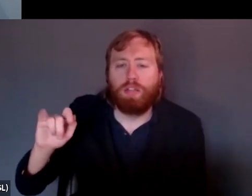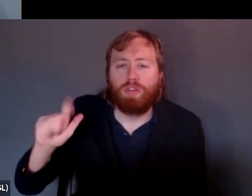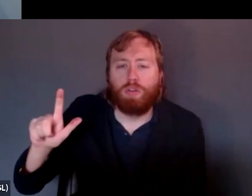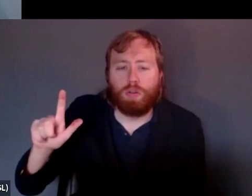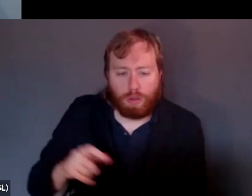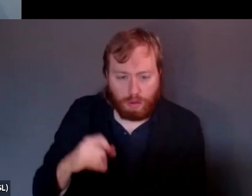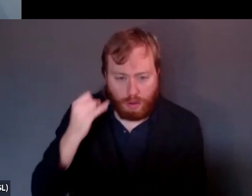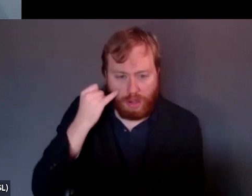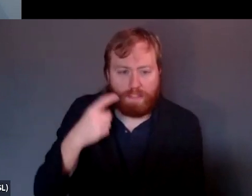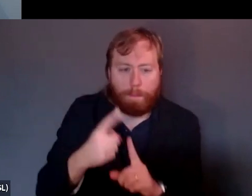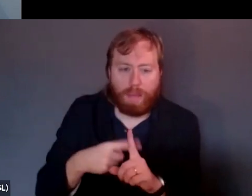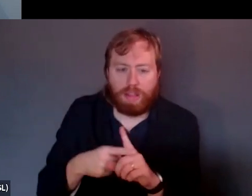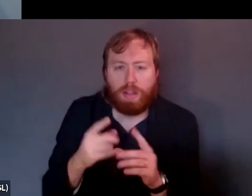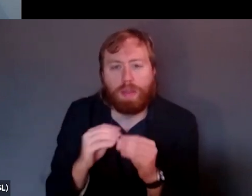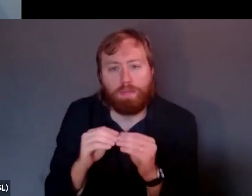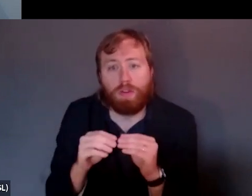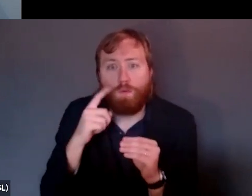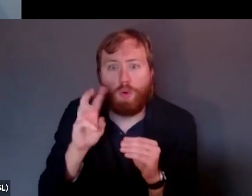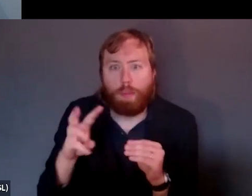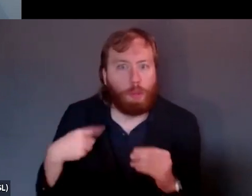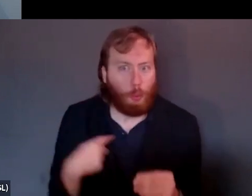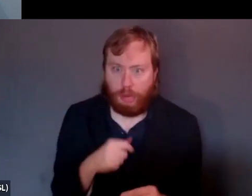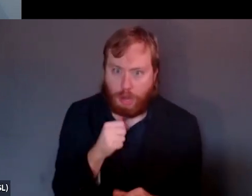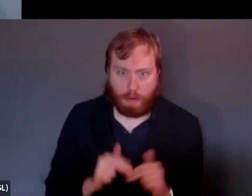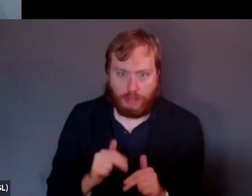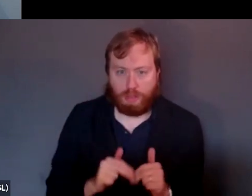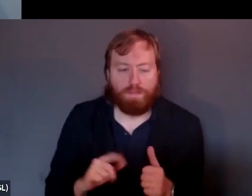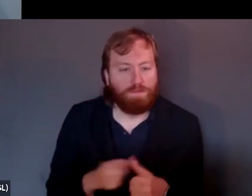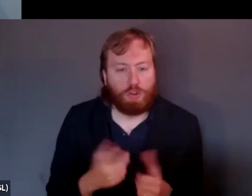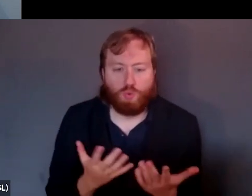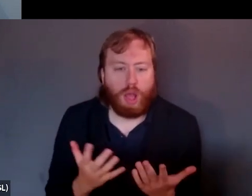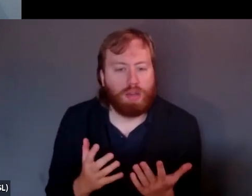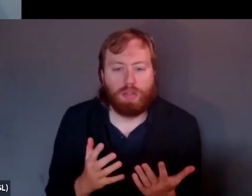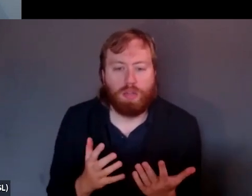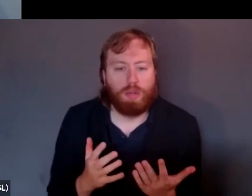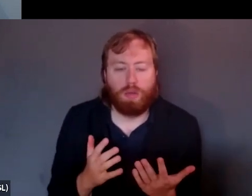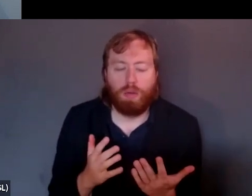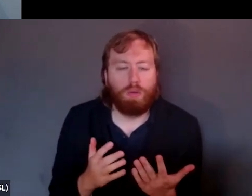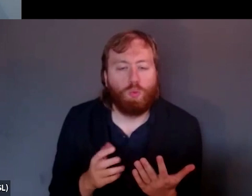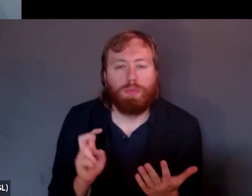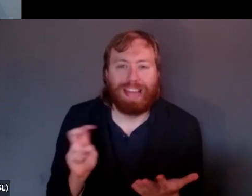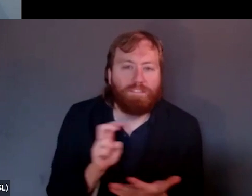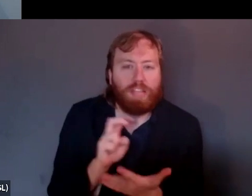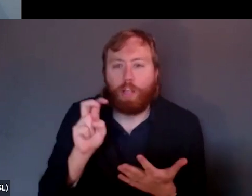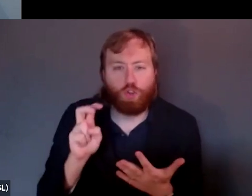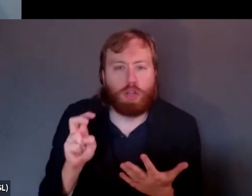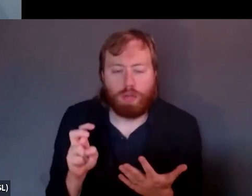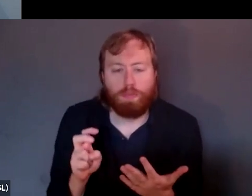we would start with the most important things like navigation, that's going to be on every page and header and footer. You're making the biggest impact quickly.